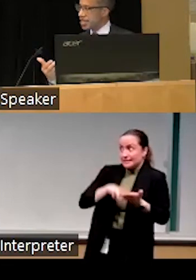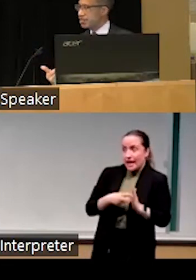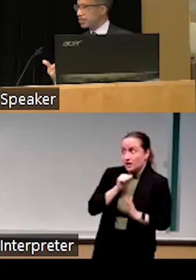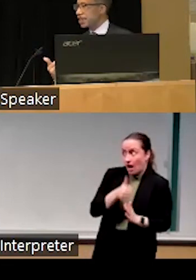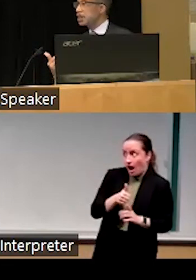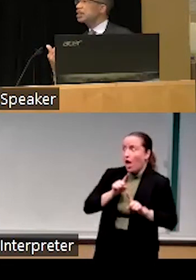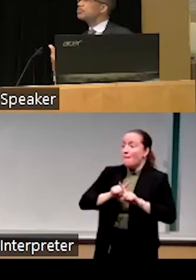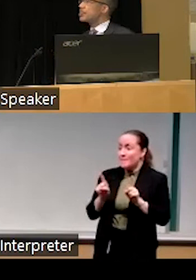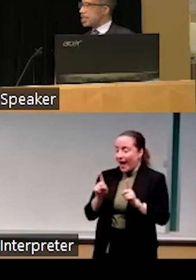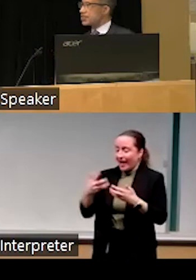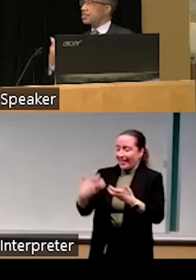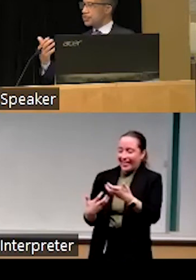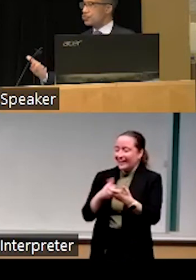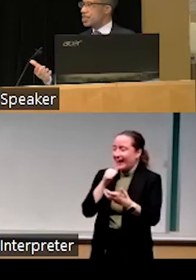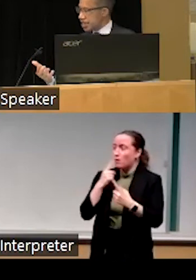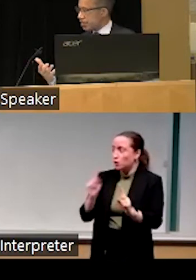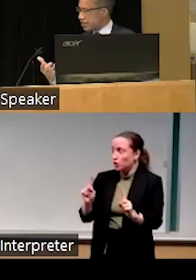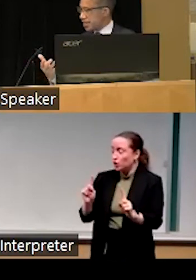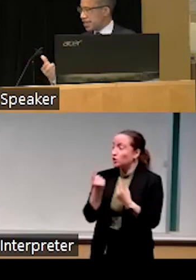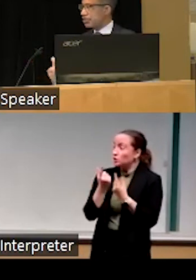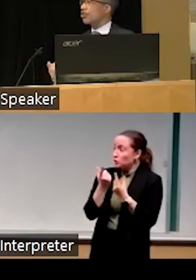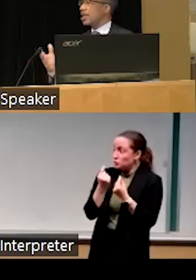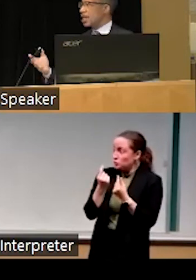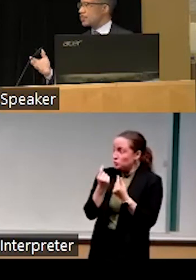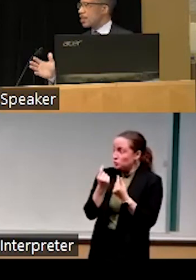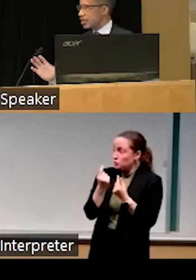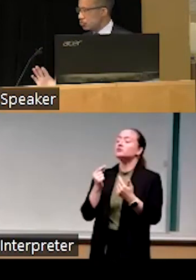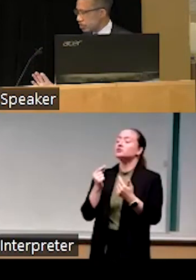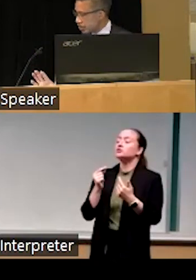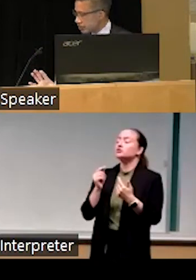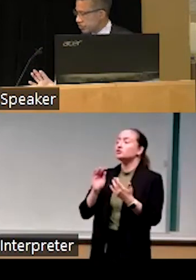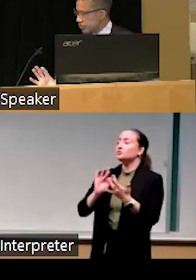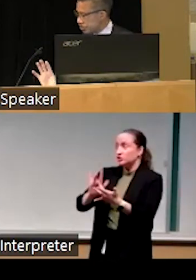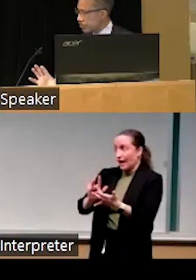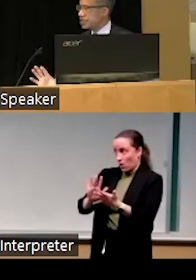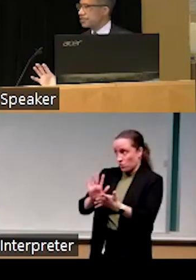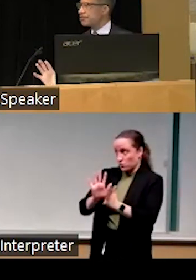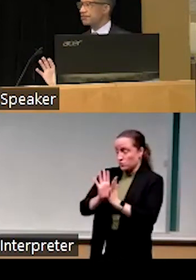us negatively is to is to reach out and say you know I'm sorry you look you look as if